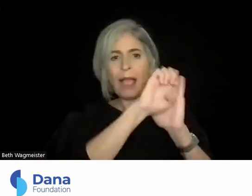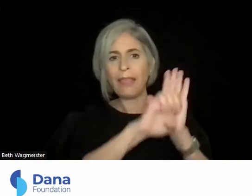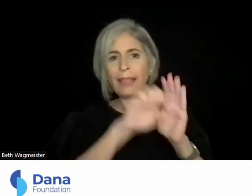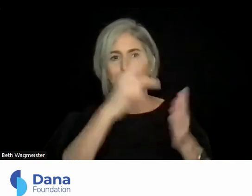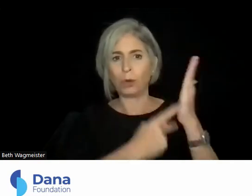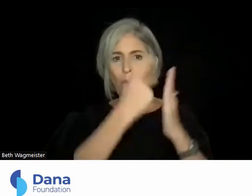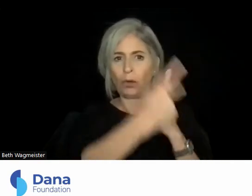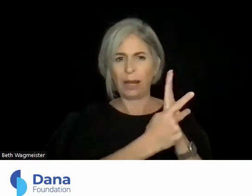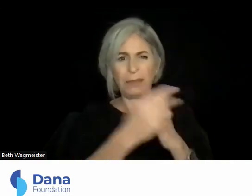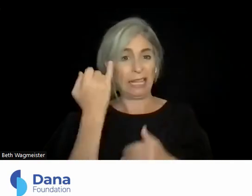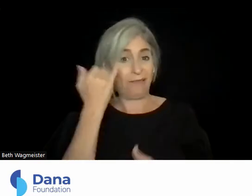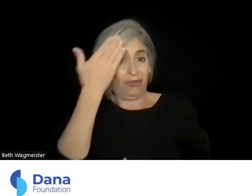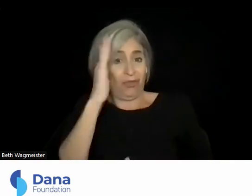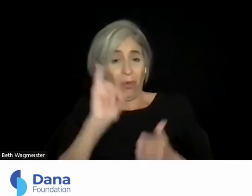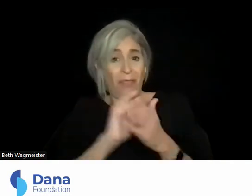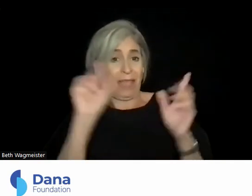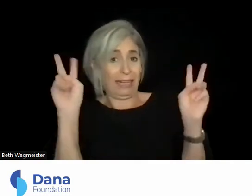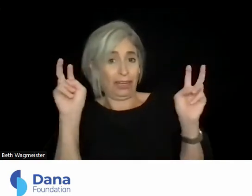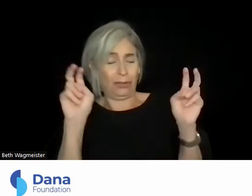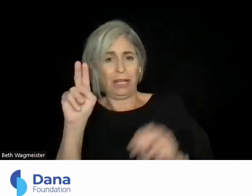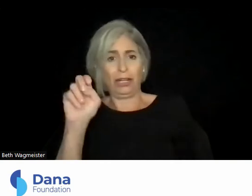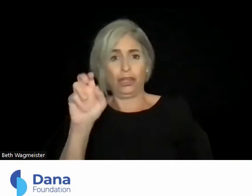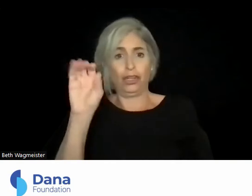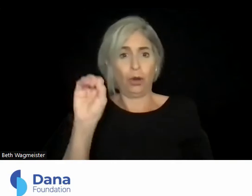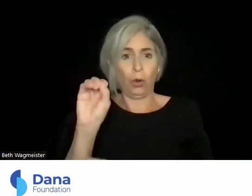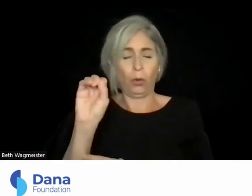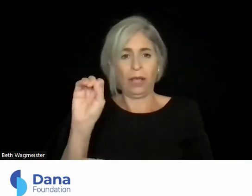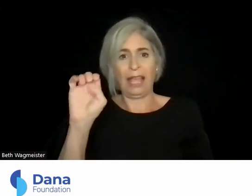My primary role there, it was to build a neural ethics